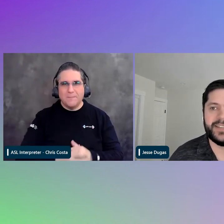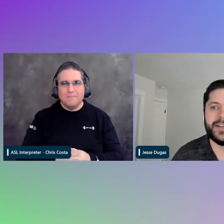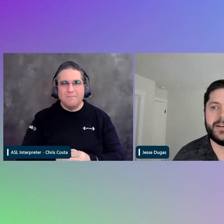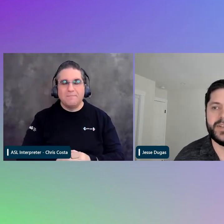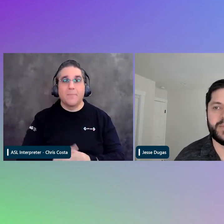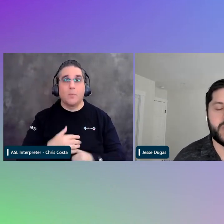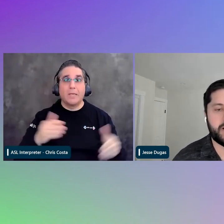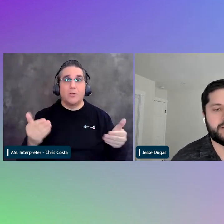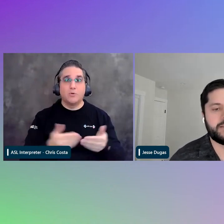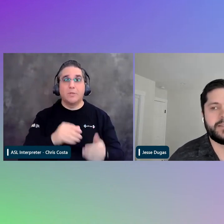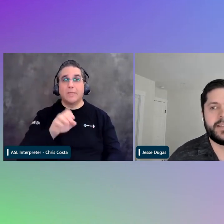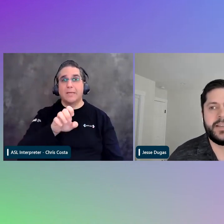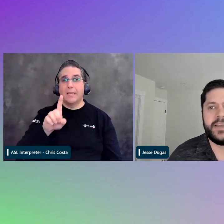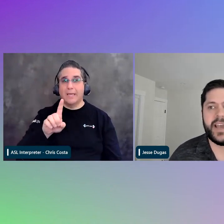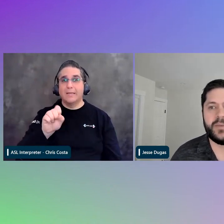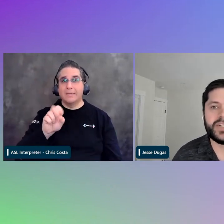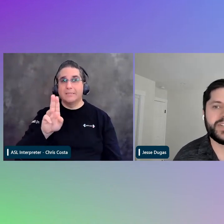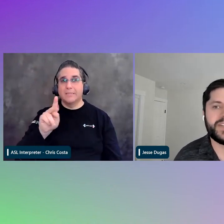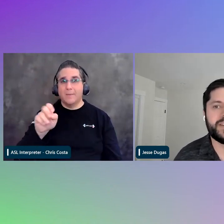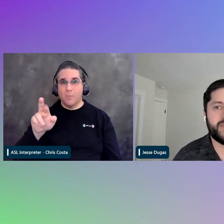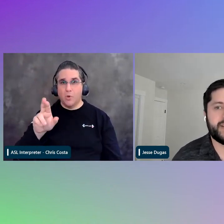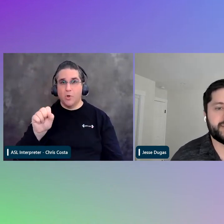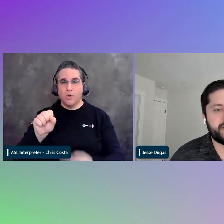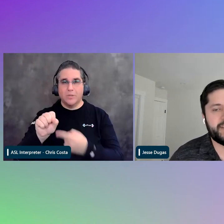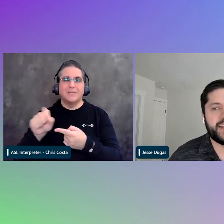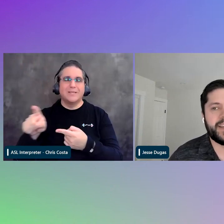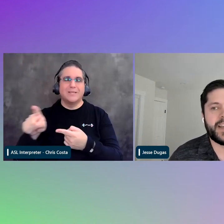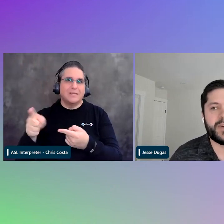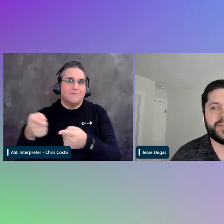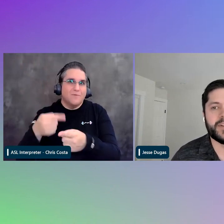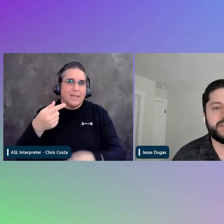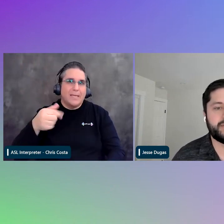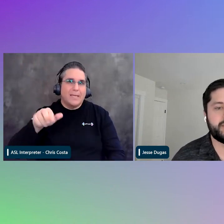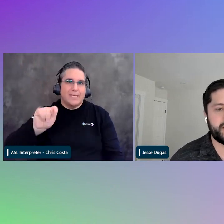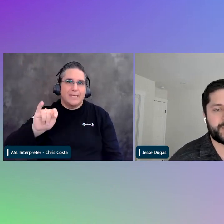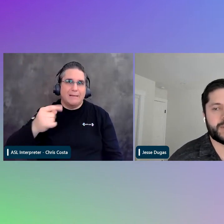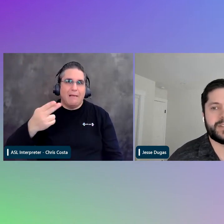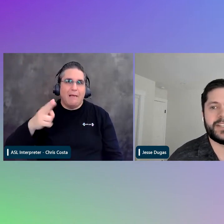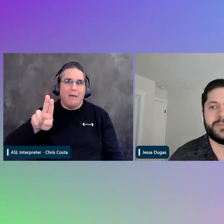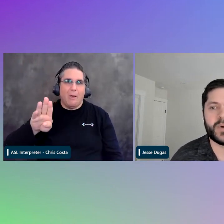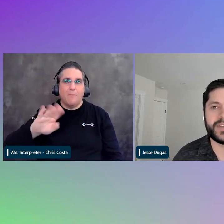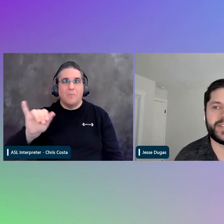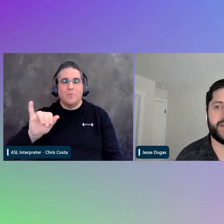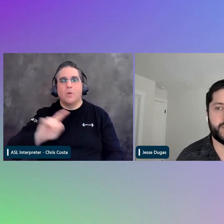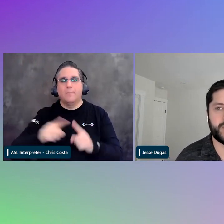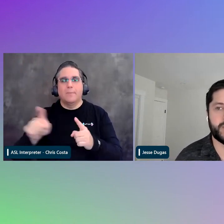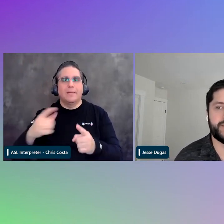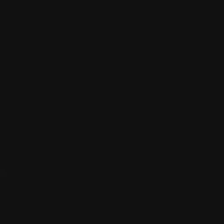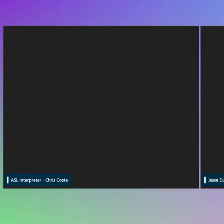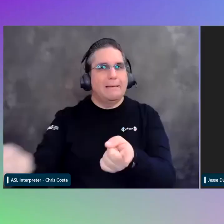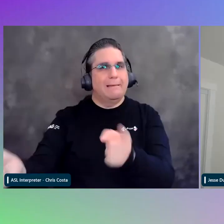accessibility at GitHub as well, and wishes he could make it today. However, he is currently